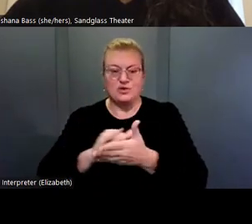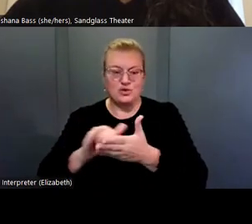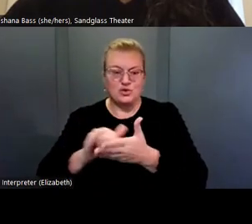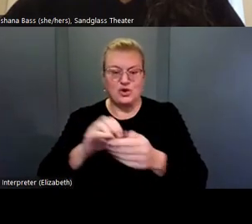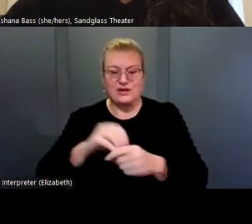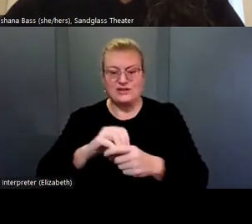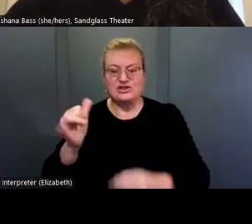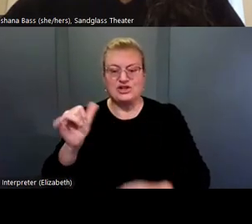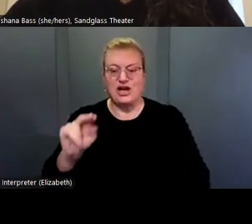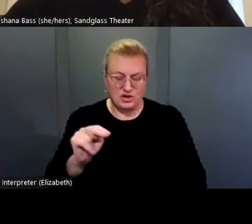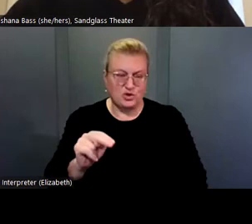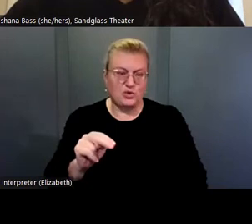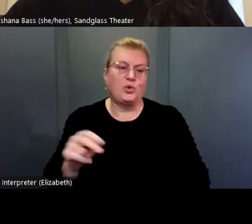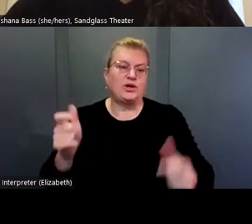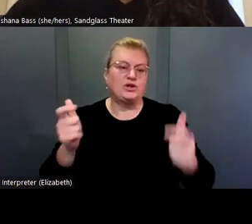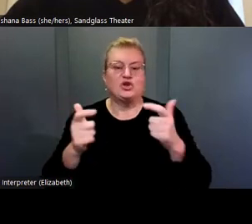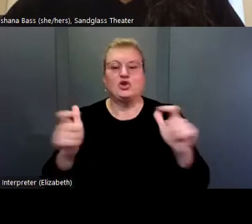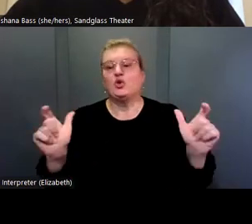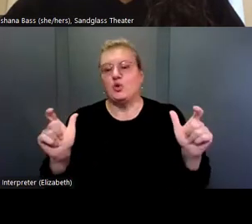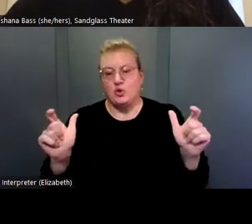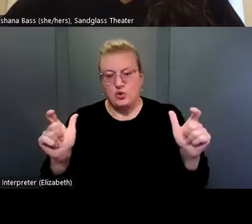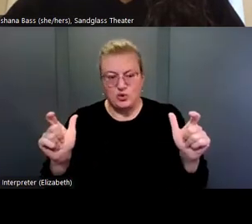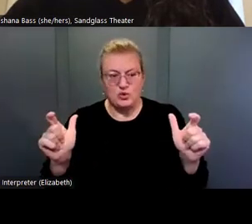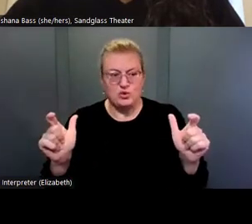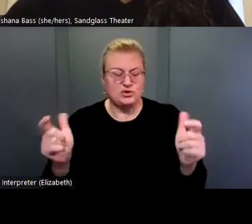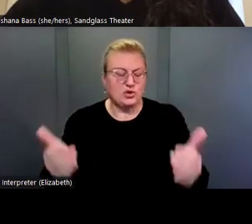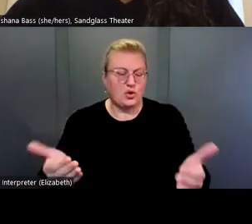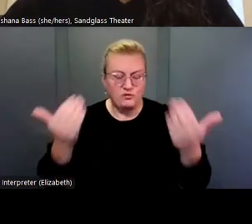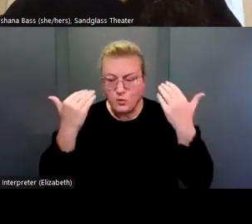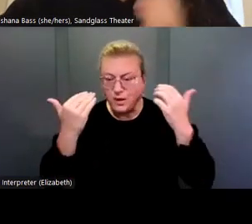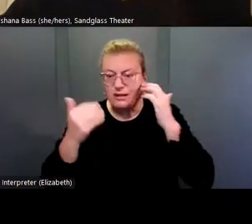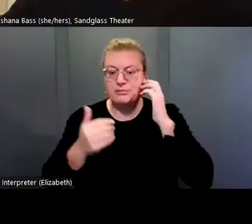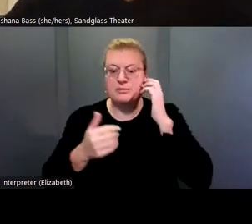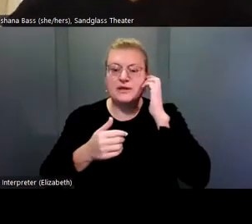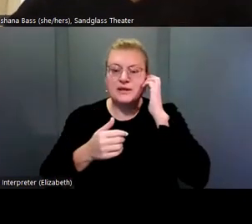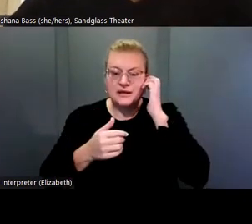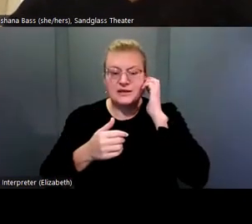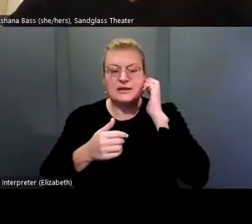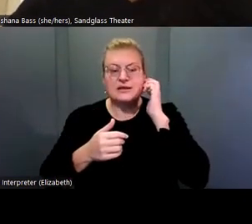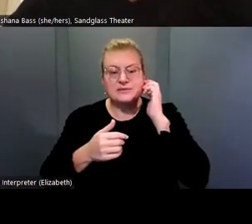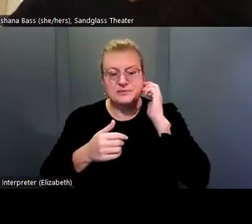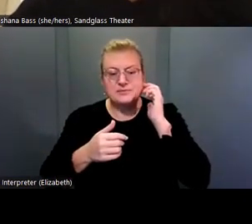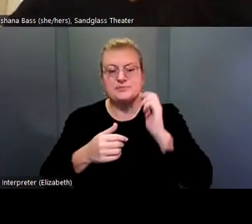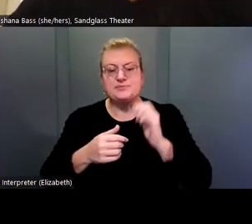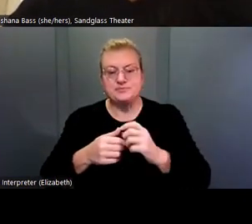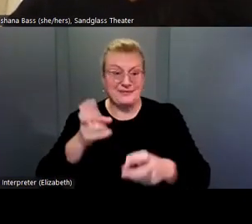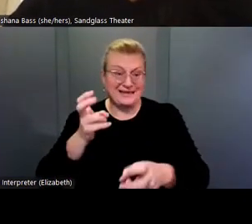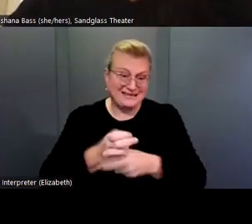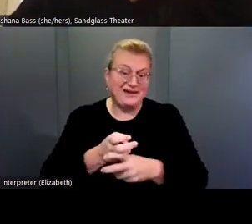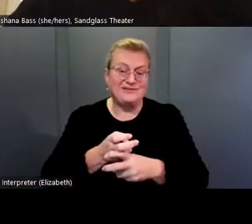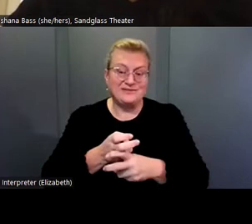I mean, and it's huge and it's overwhelming and it's tough and it's not cheap,